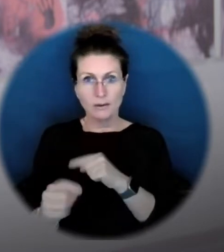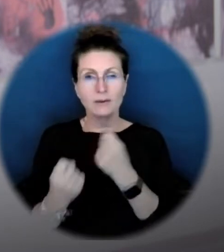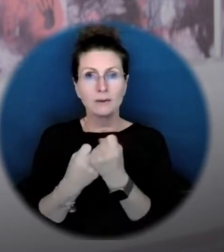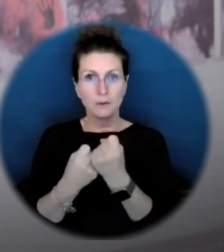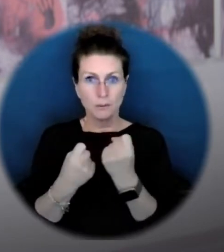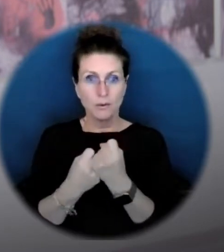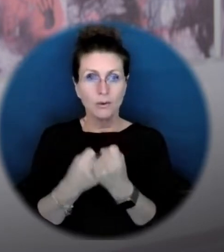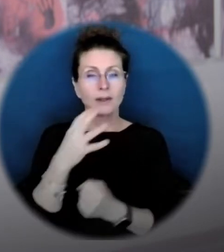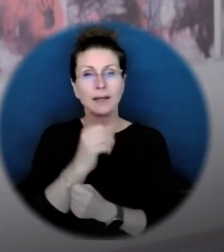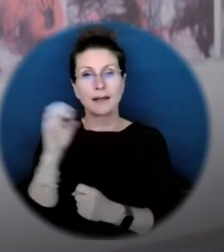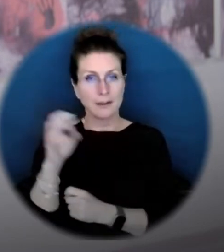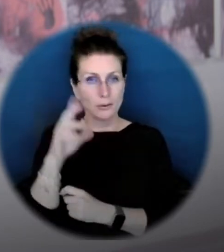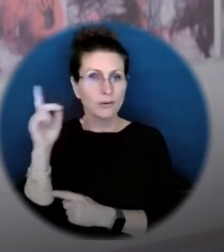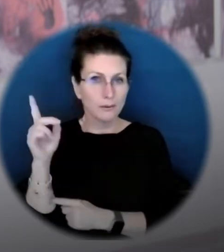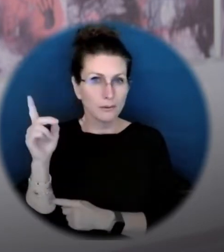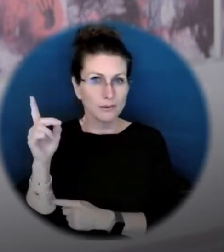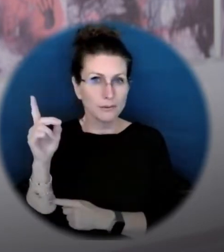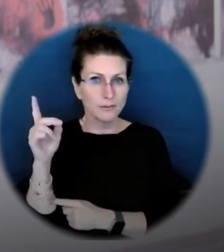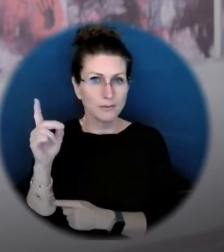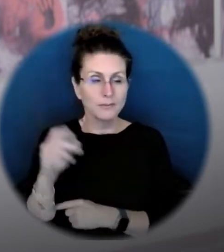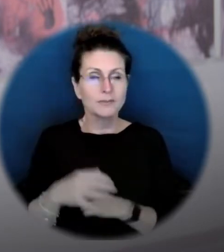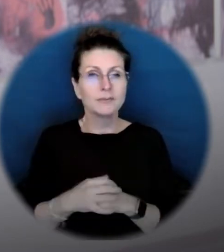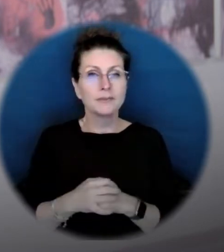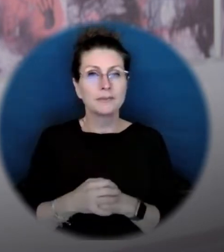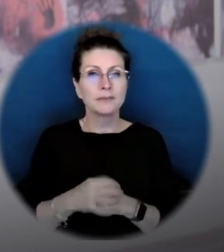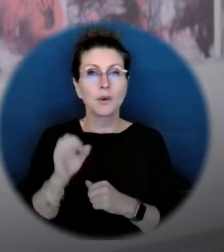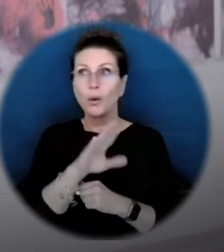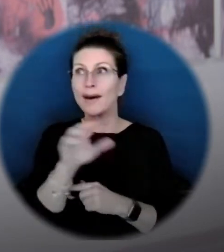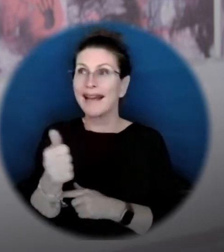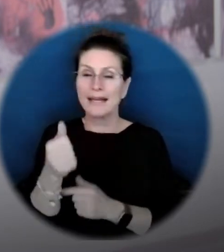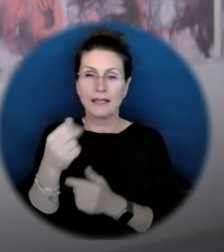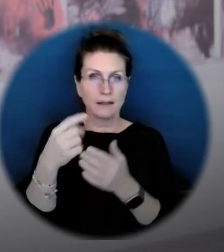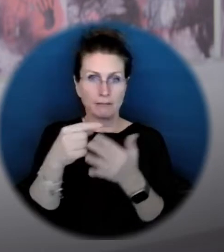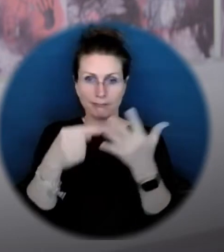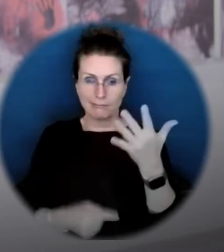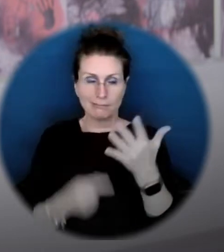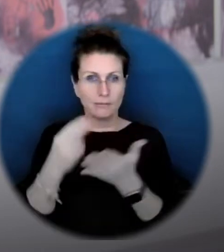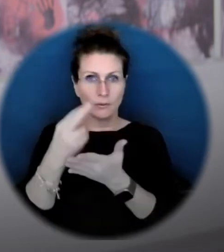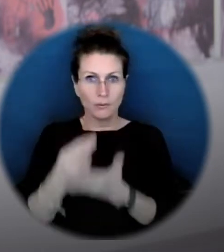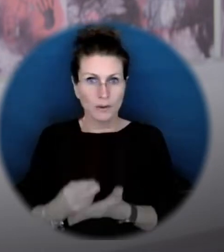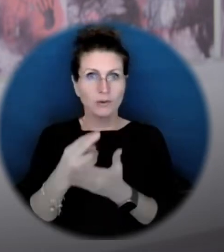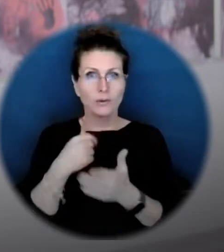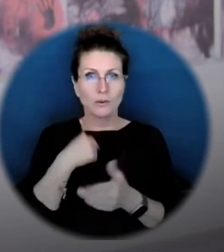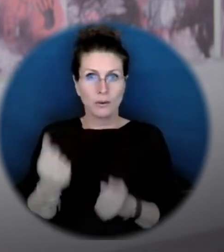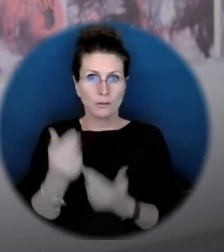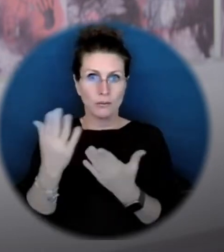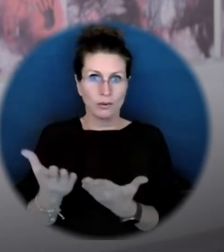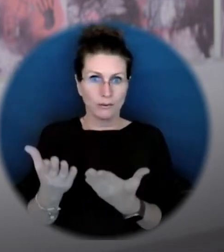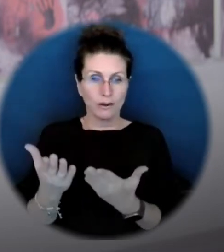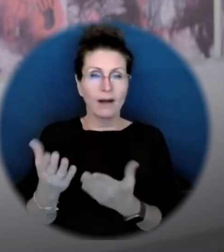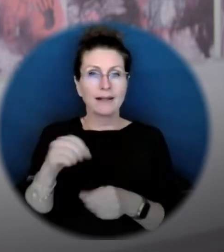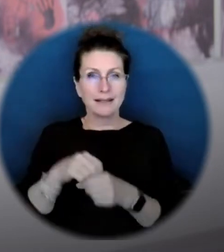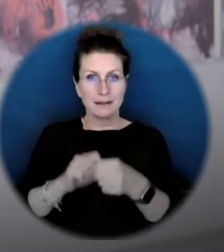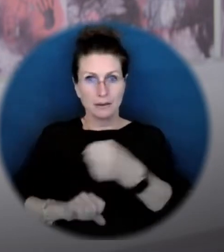Support and Education, or any of the resources listed in our support slide.